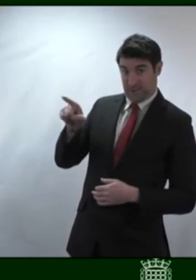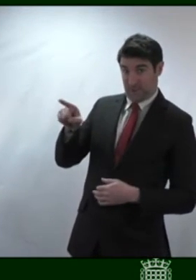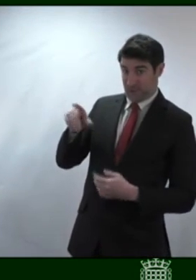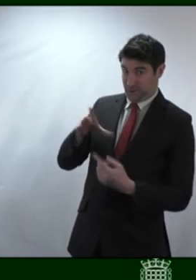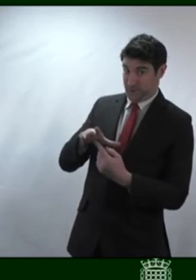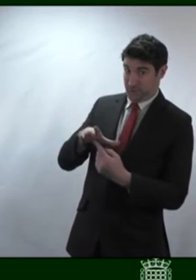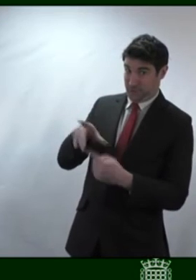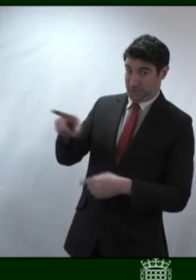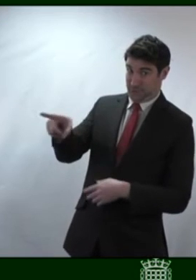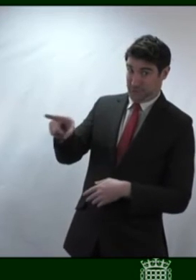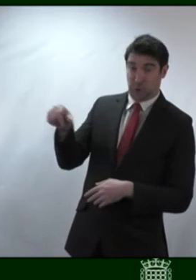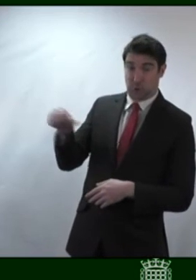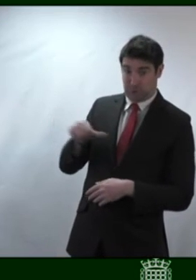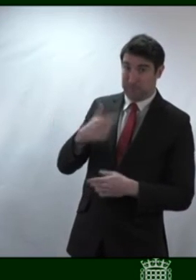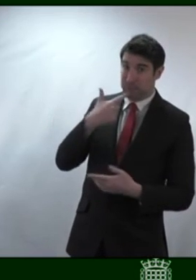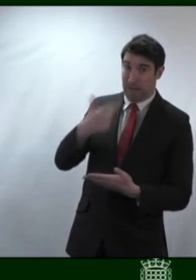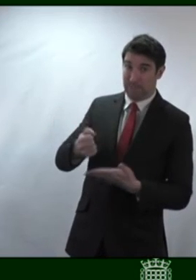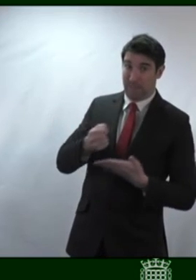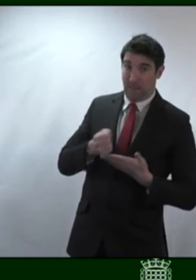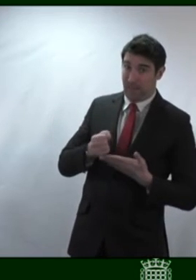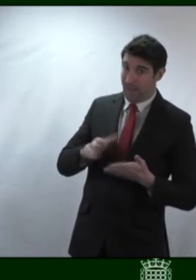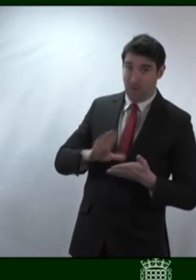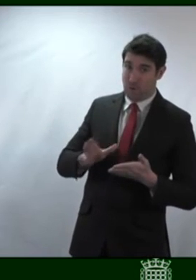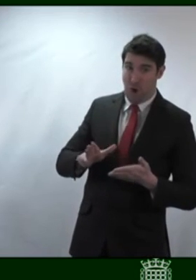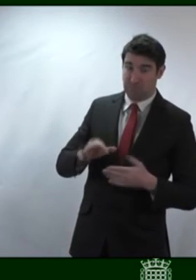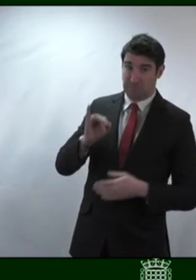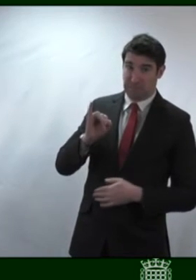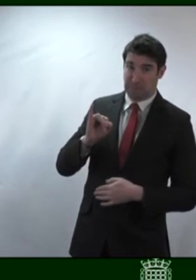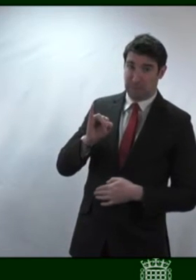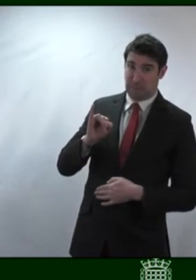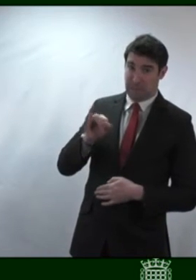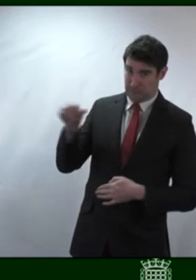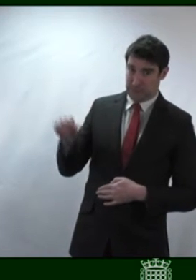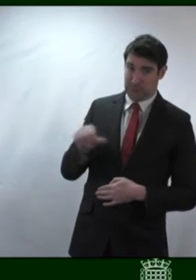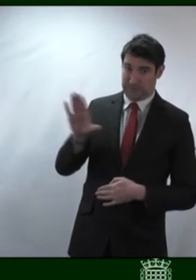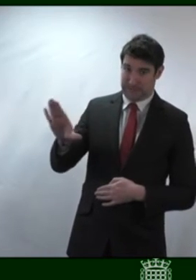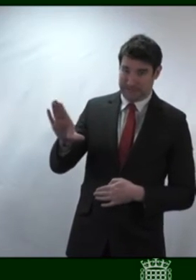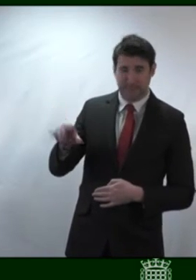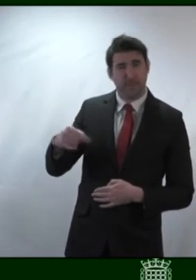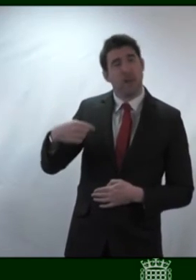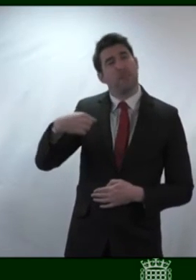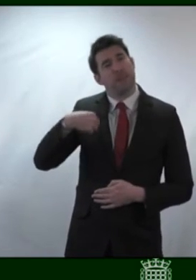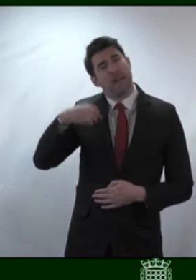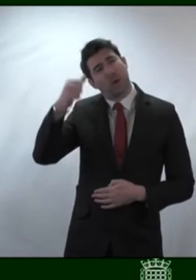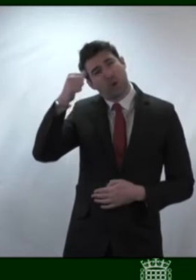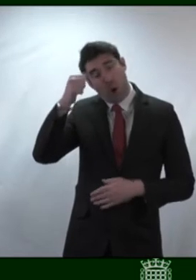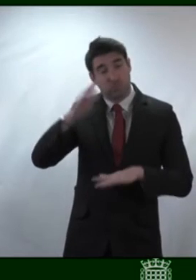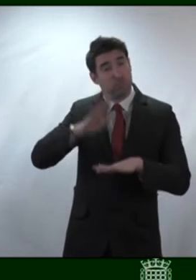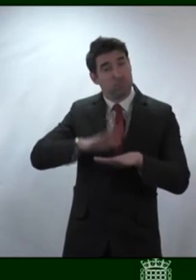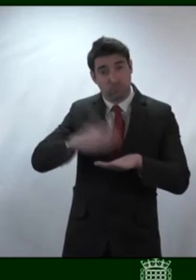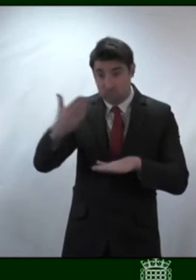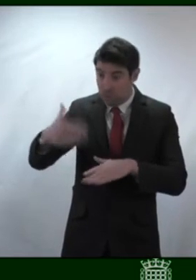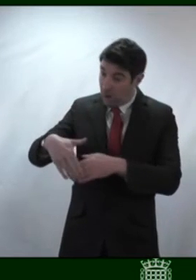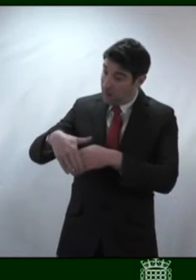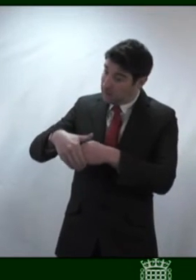the next few days, I know that this country will prosper mightily on the terms that we agree with